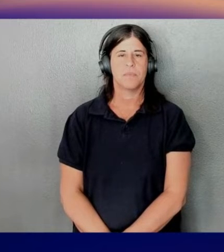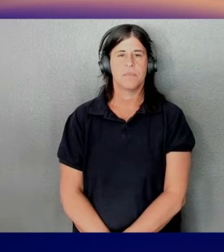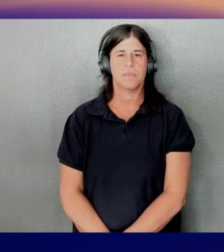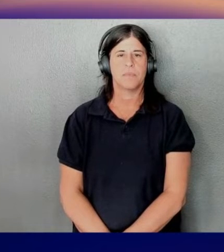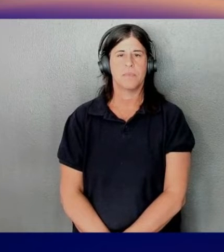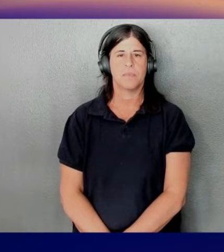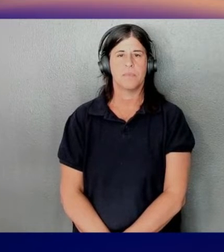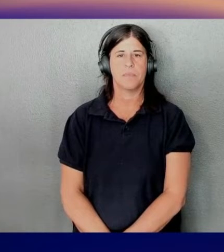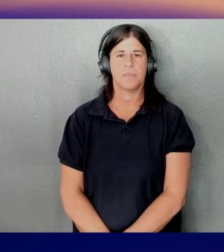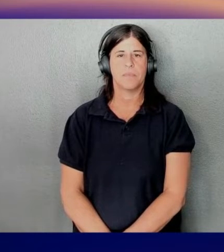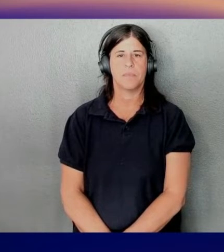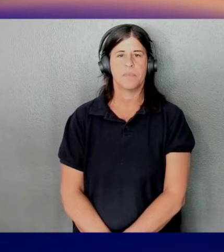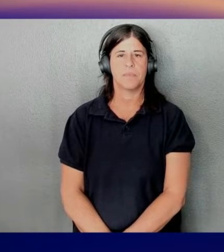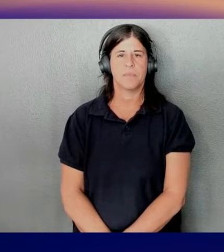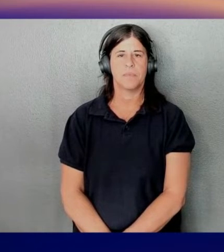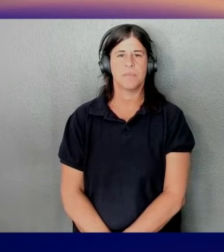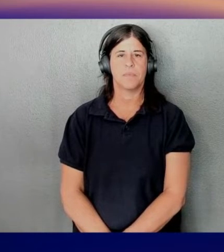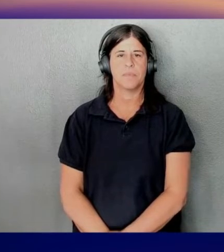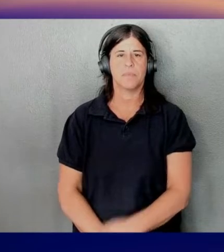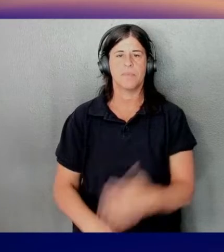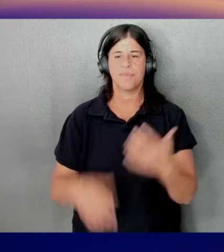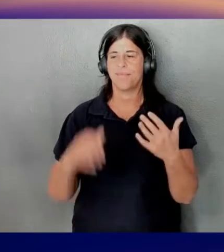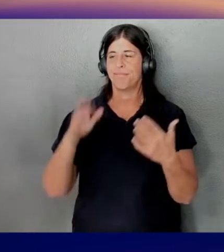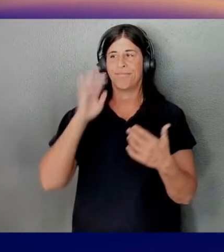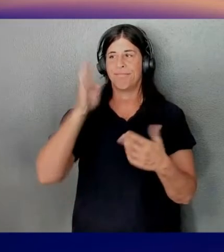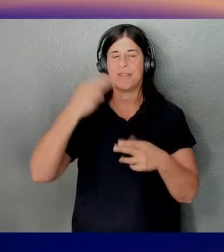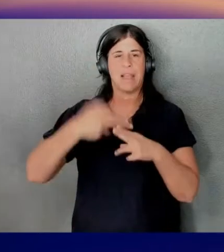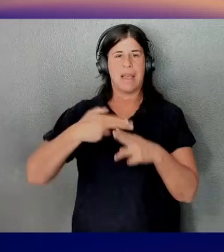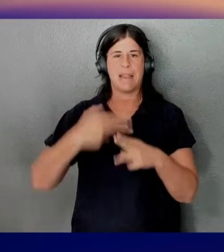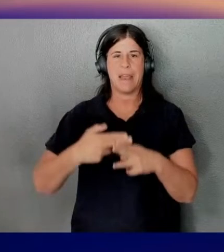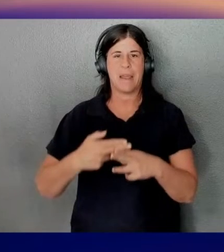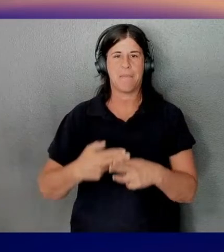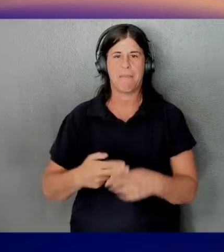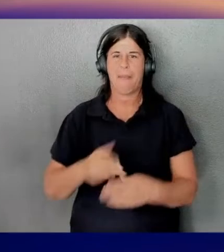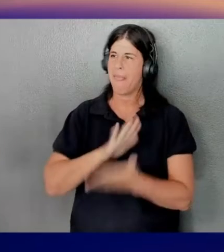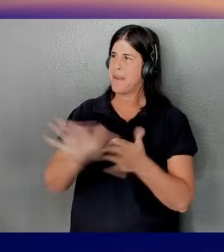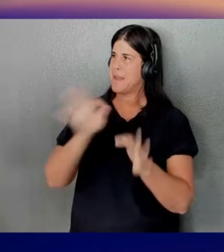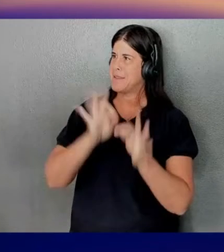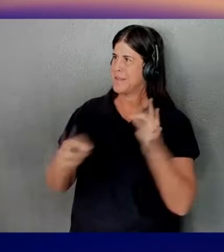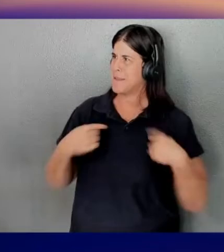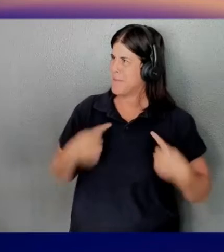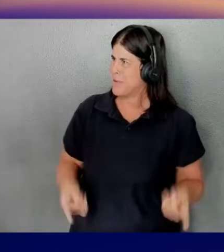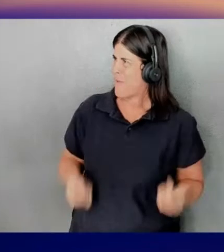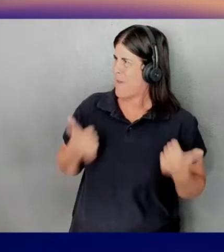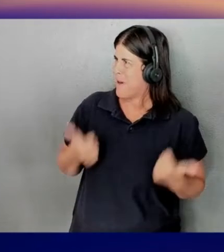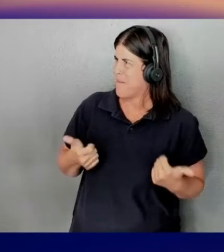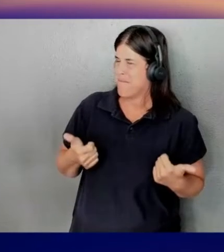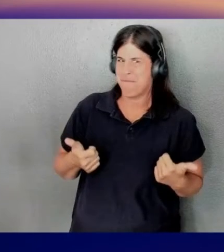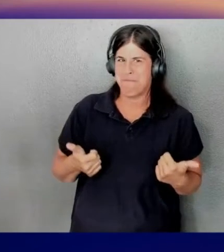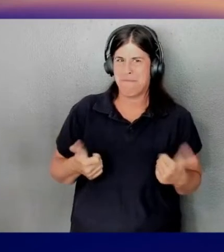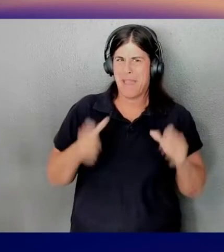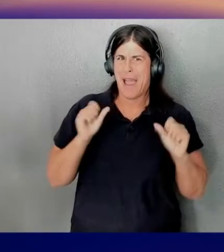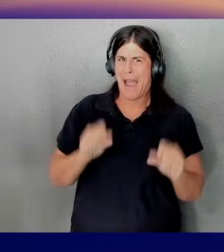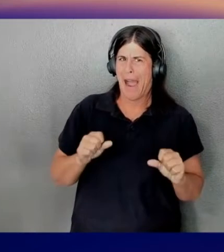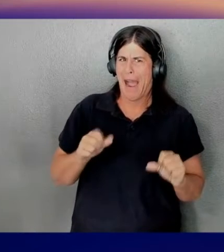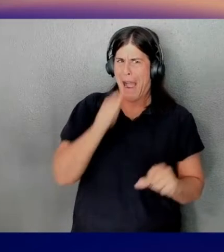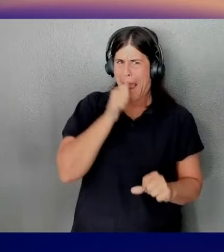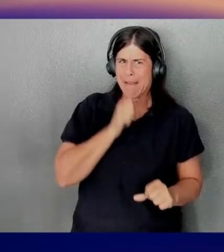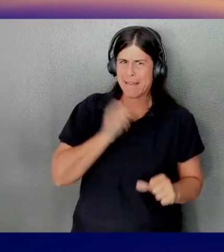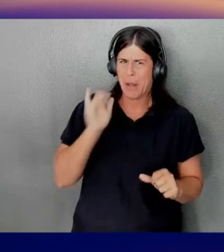And I need to give my model a name. That's nice and simple so far. I could cope with this piece. Yeah. You haven't lost Steve yet.